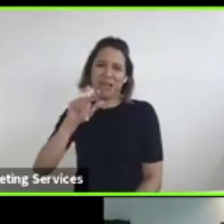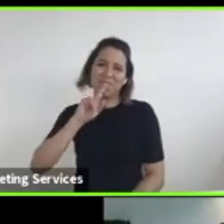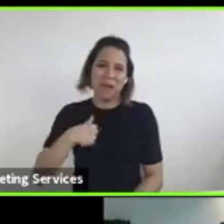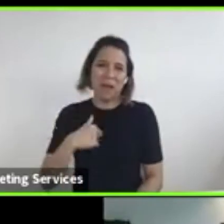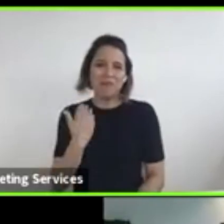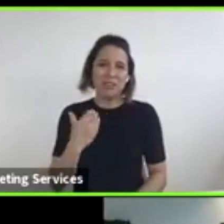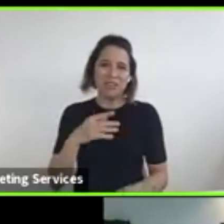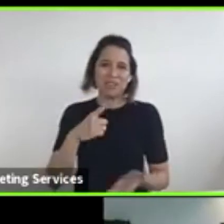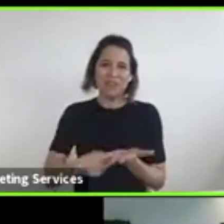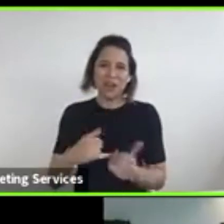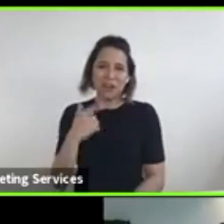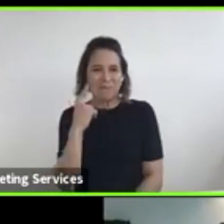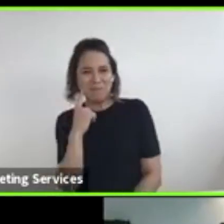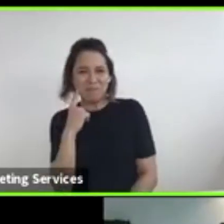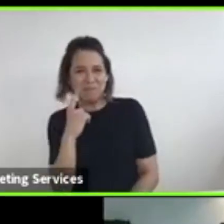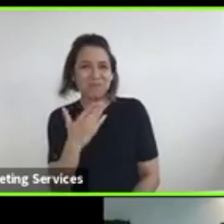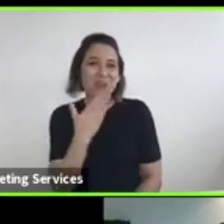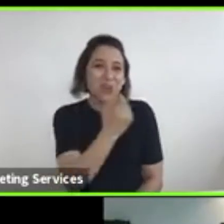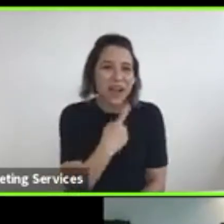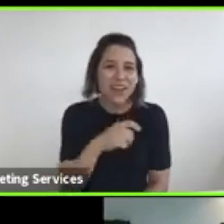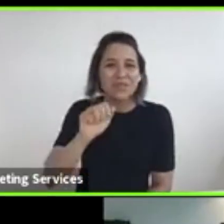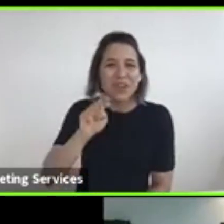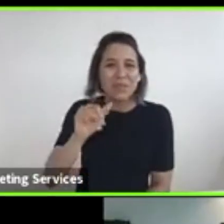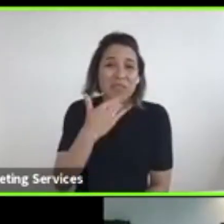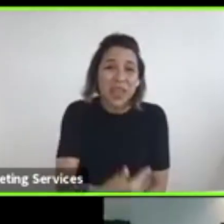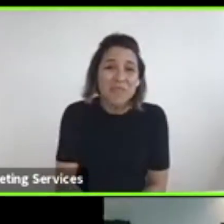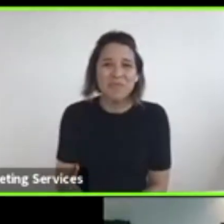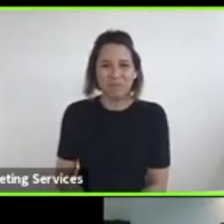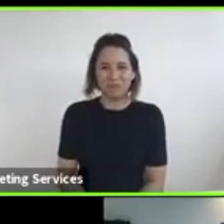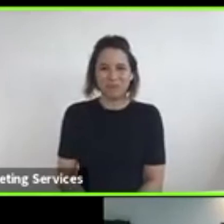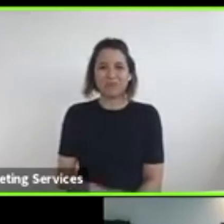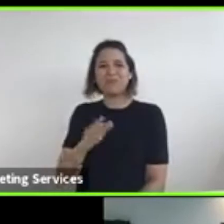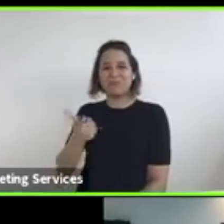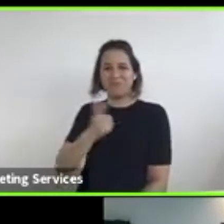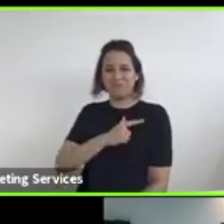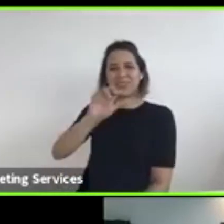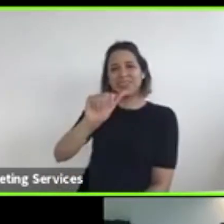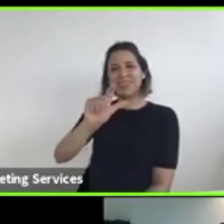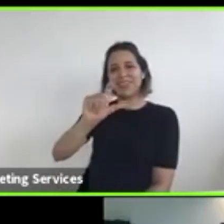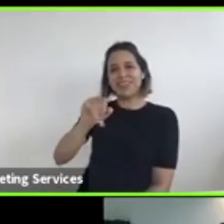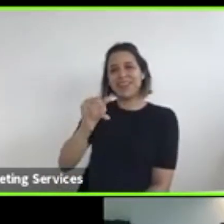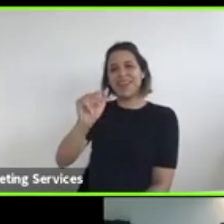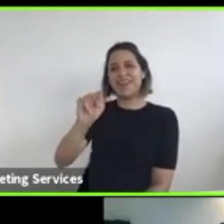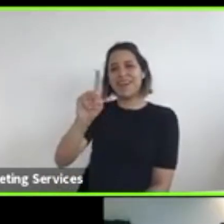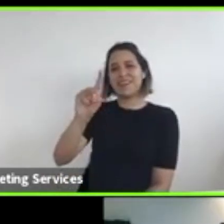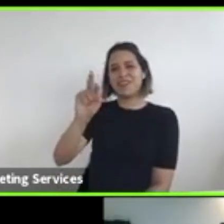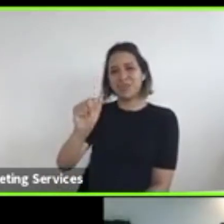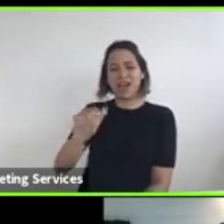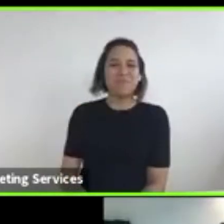(ALEJANDRA): WOW!